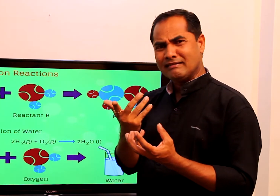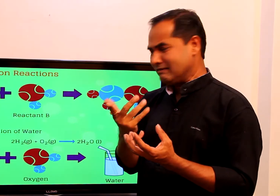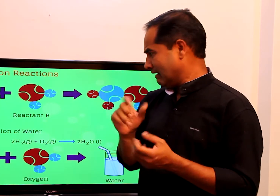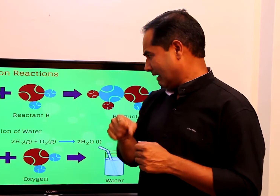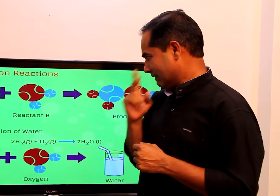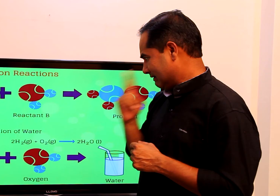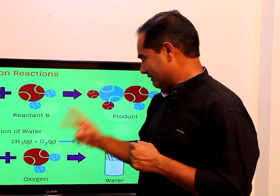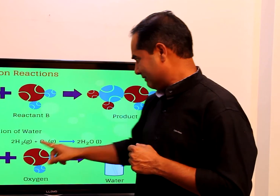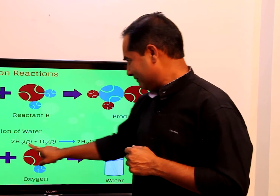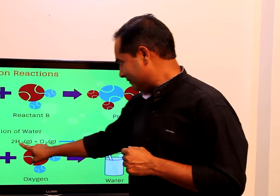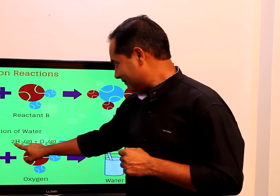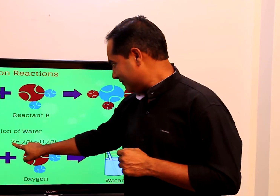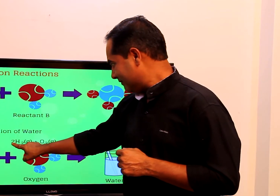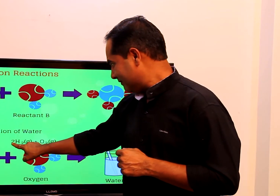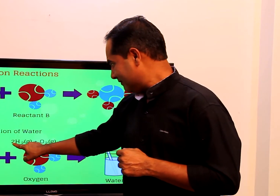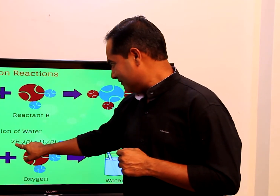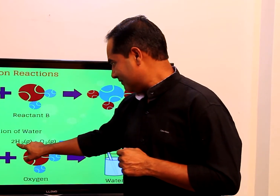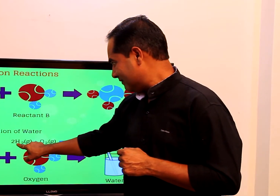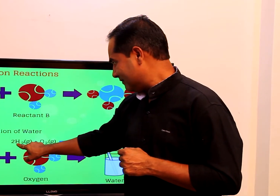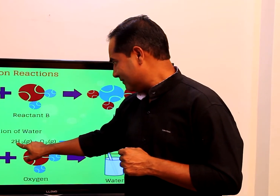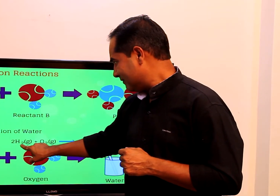Formation of water: